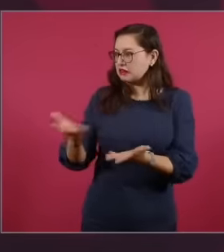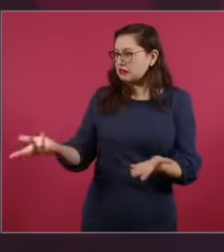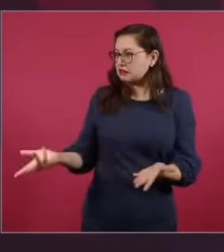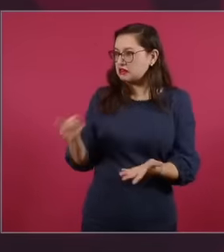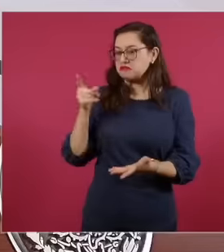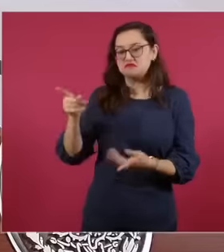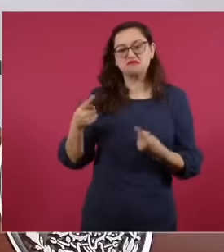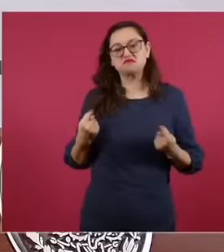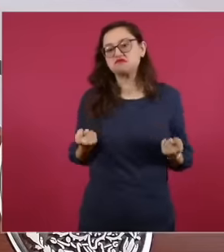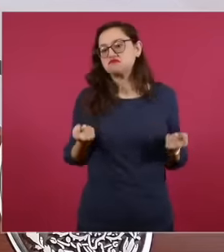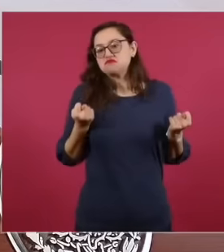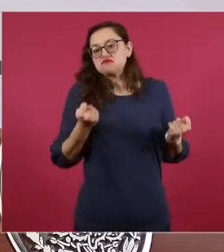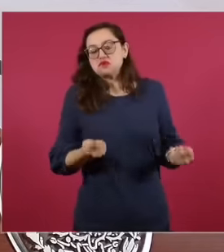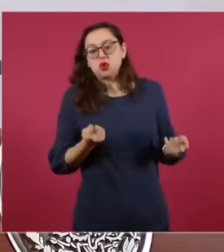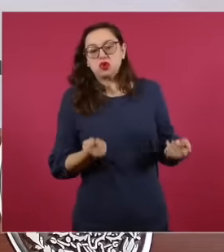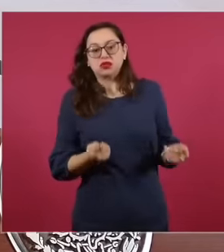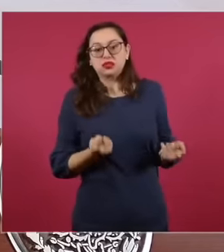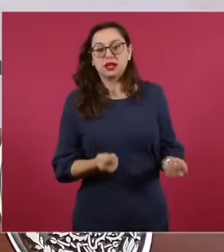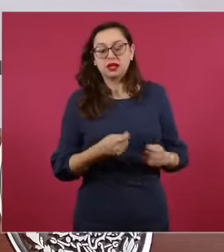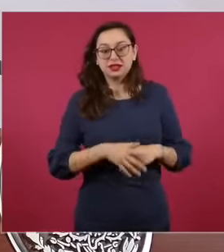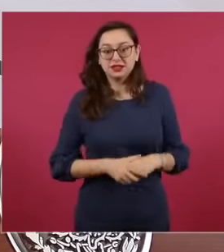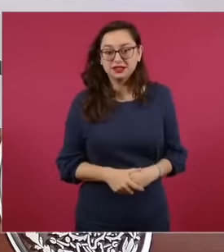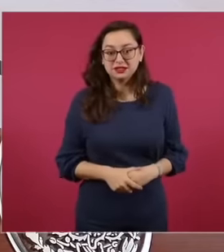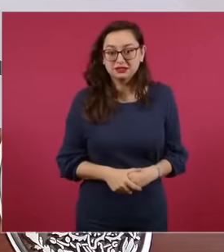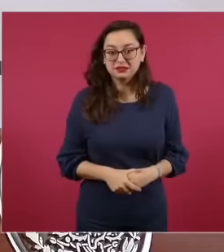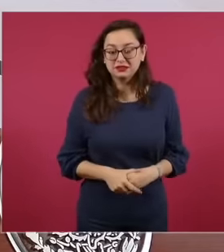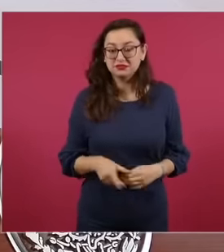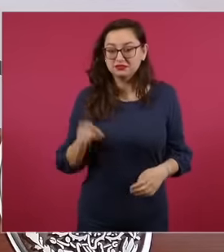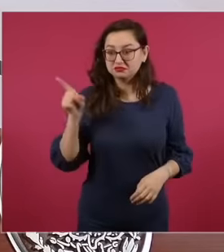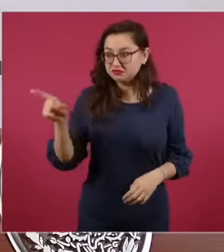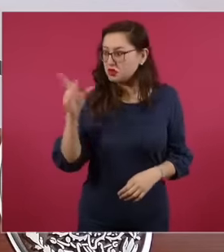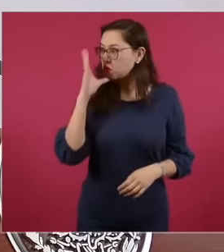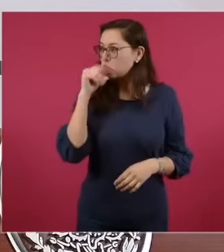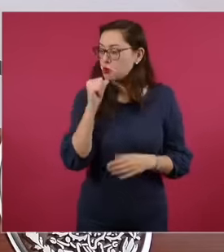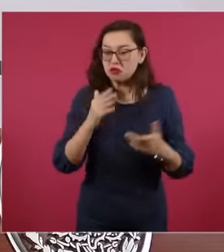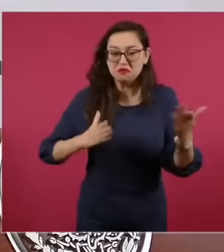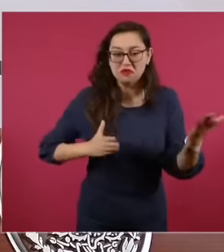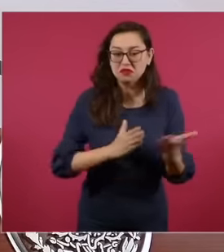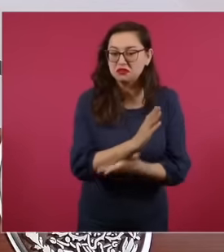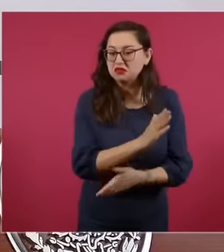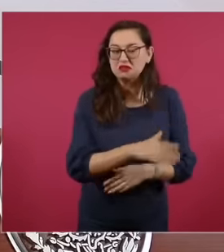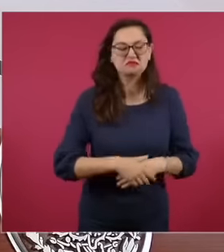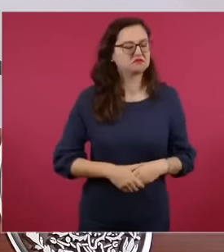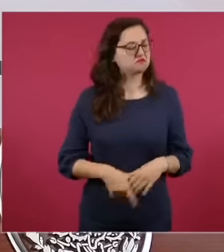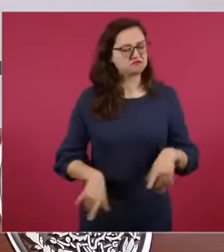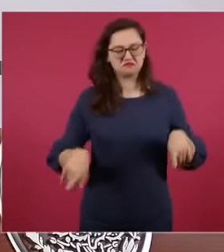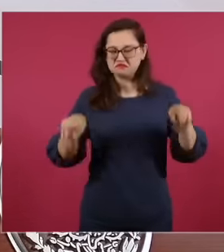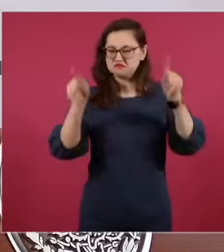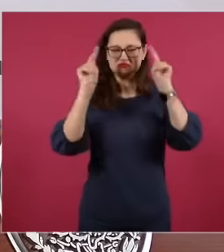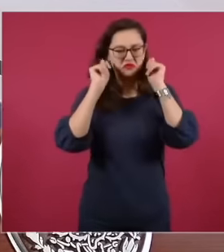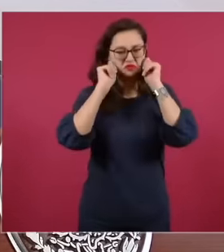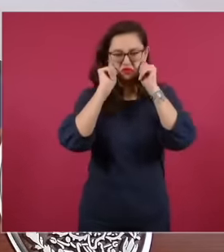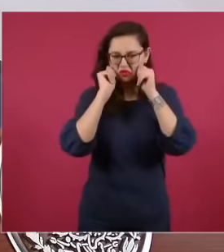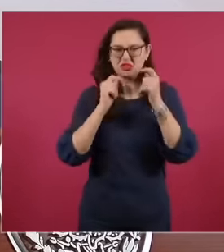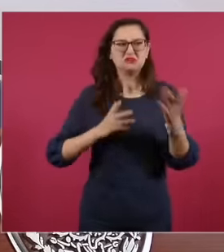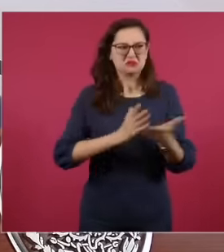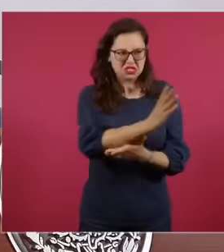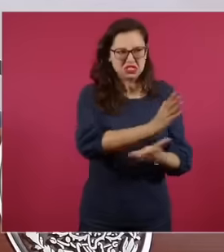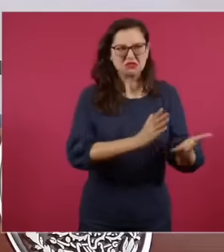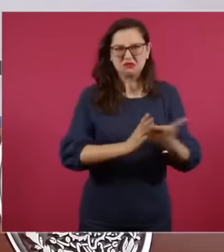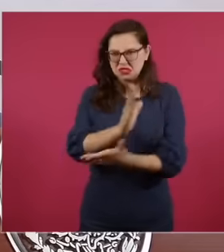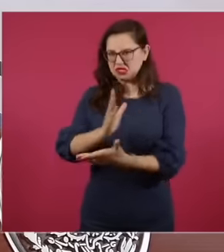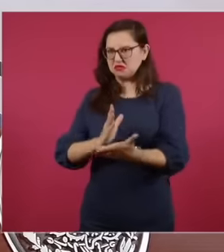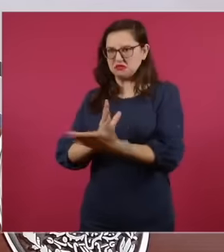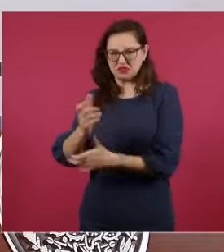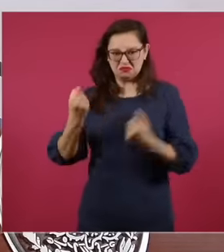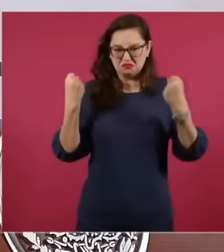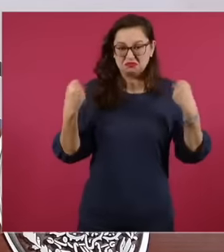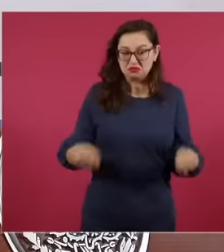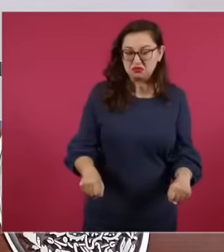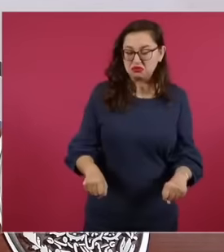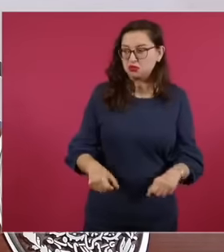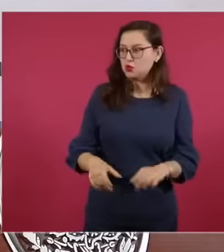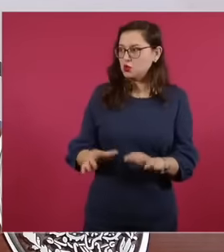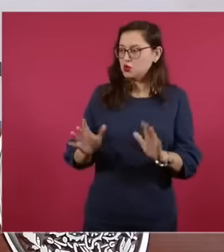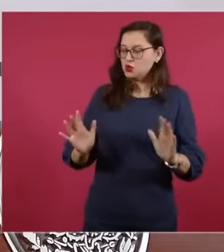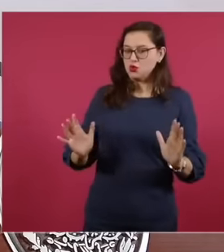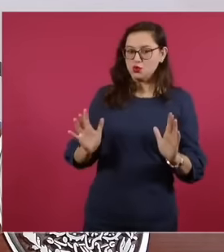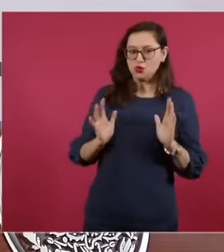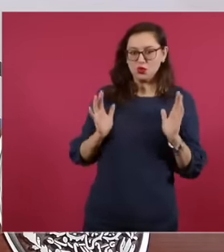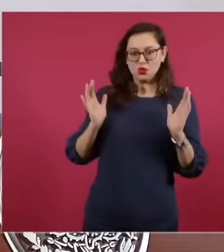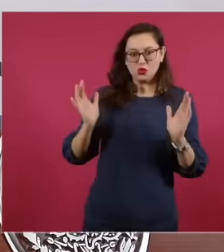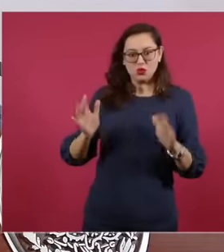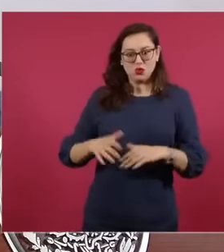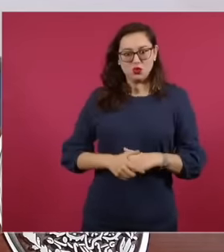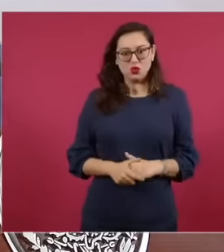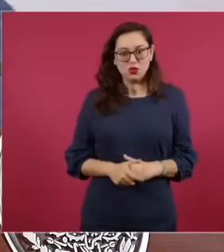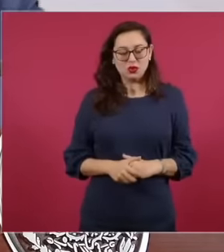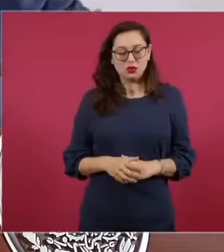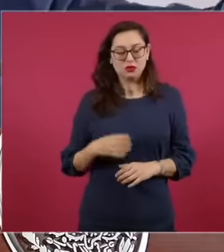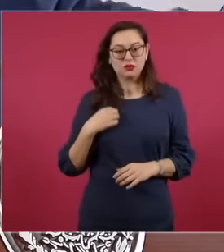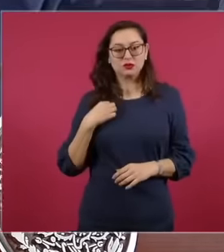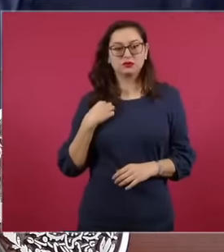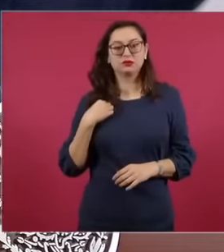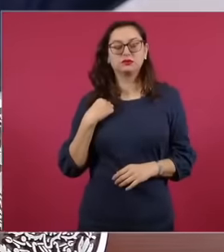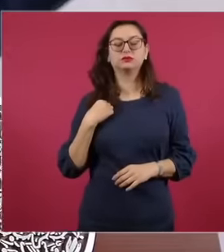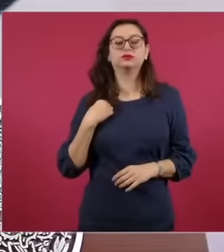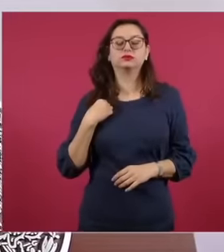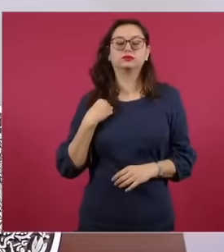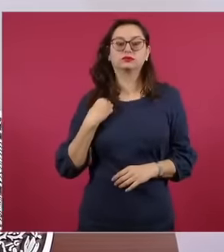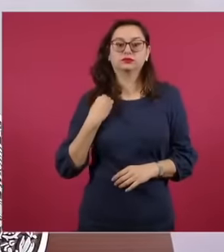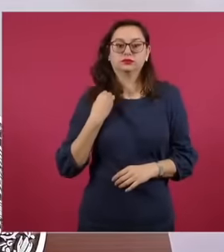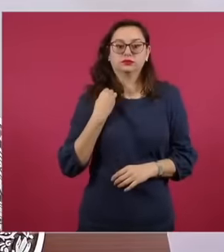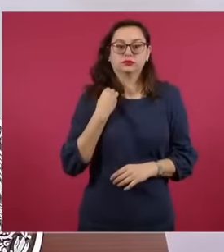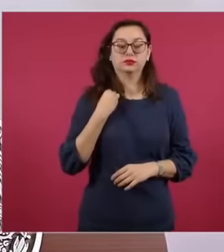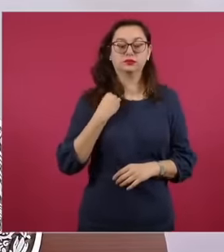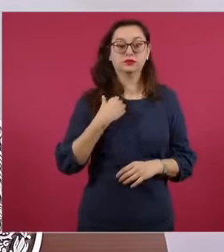powers, they want to impose themselves and stop an entire democratic process